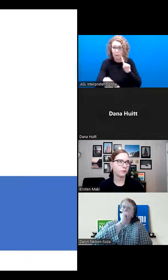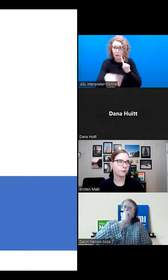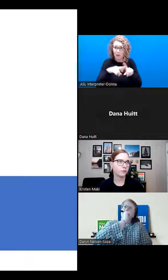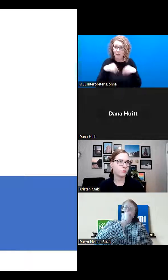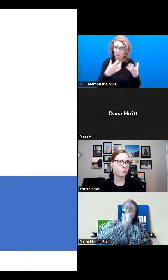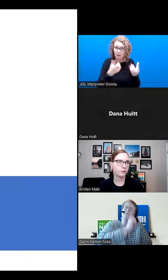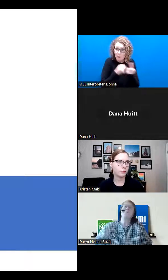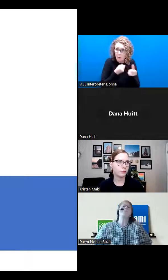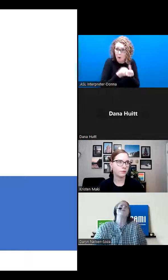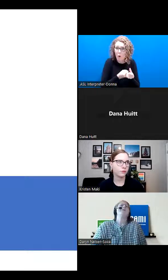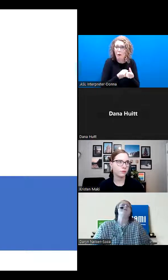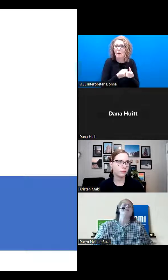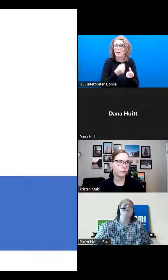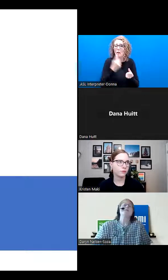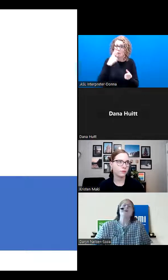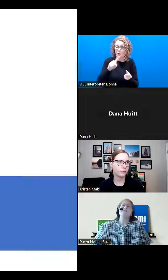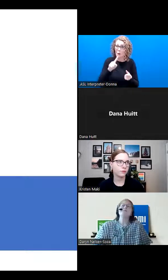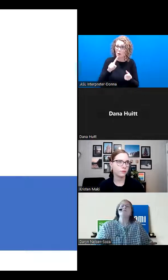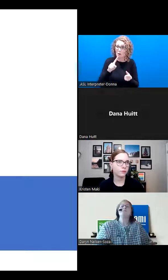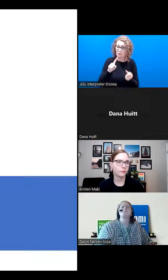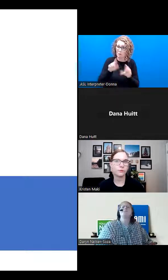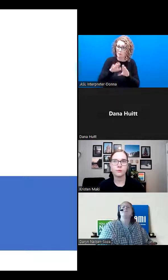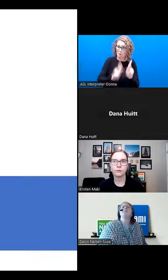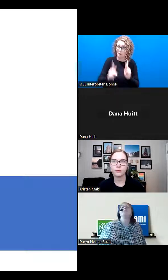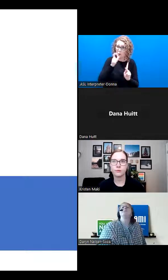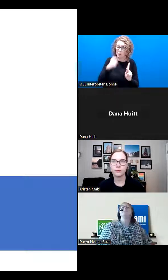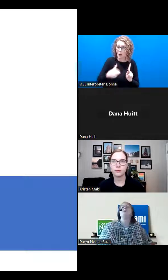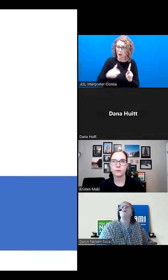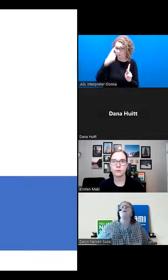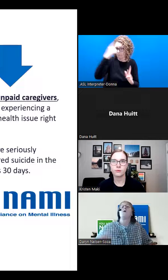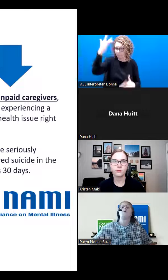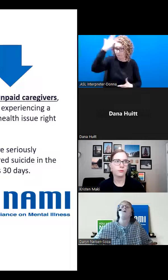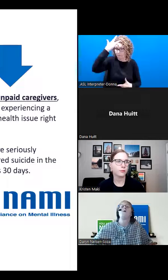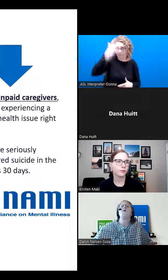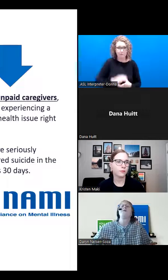Susan to begin our panelist remarks. >> Susan Engels: Thank you